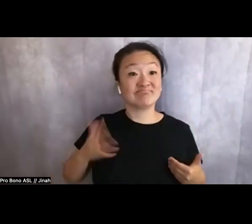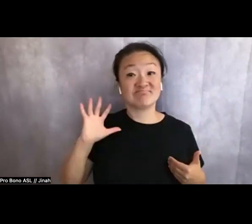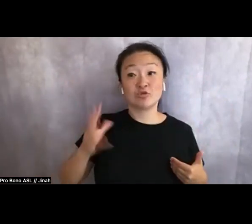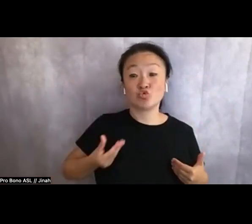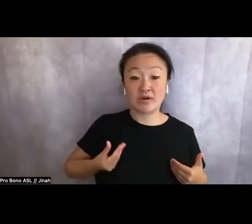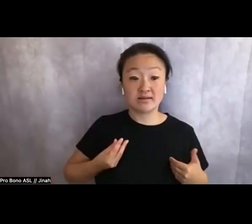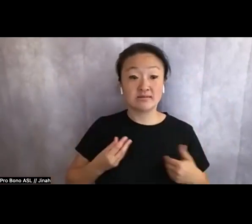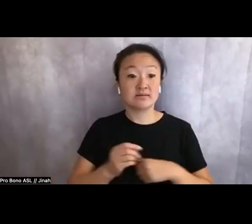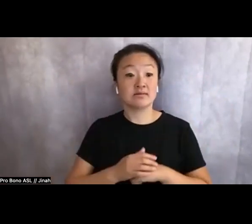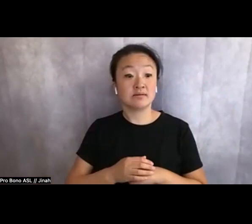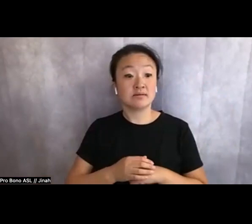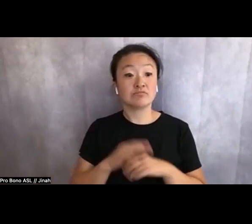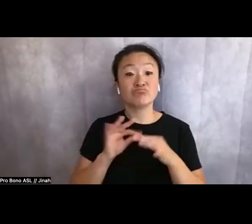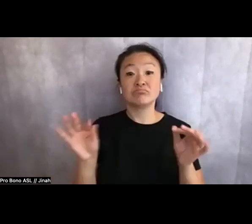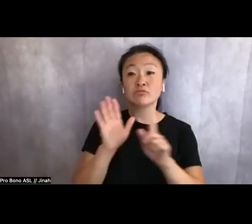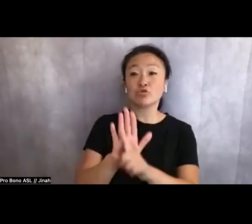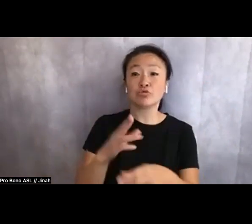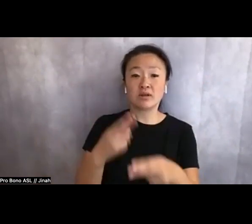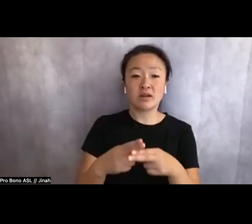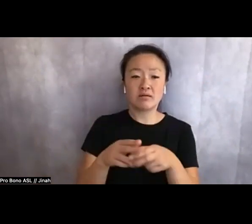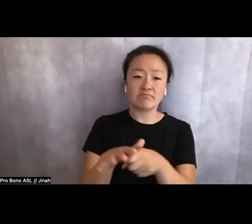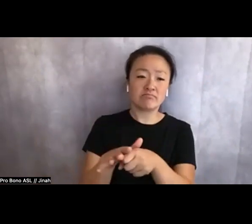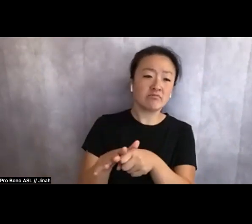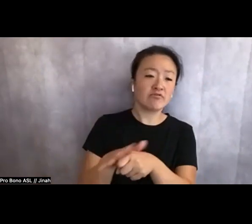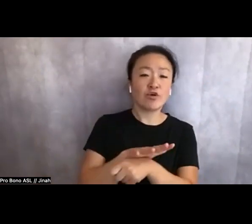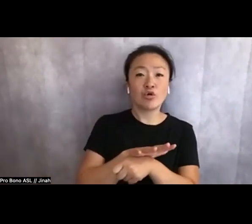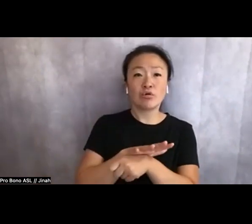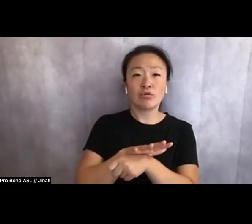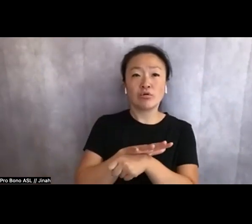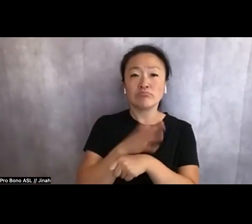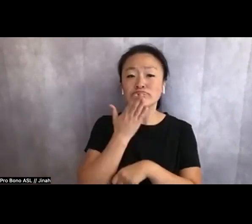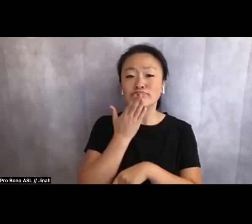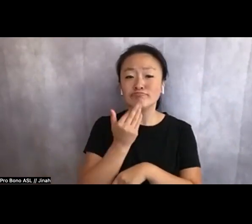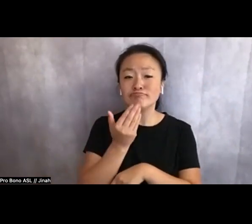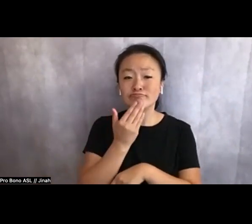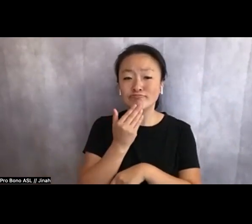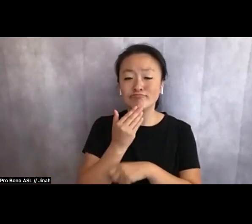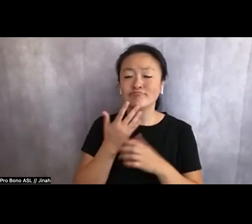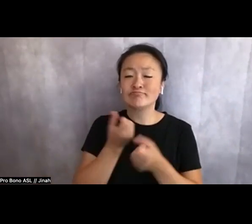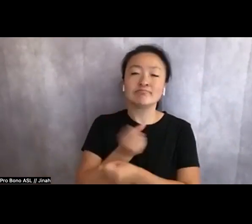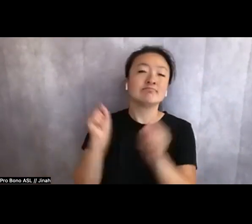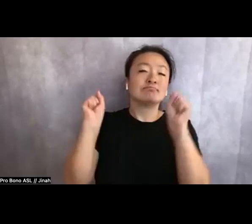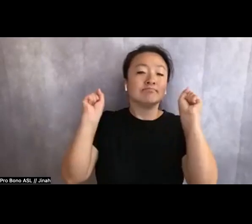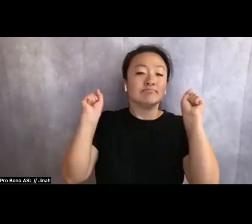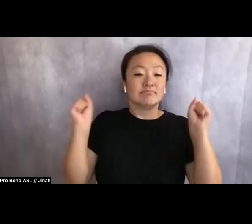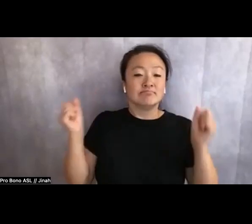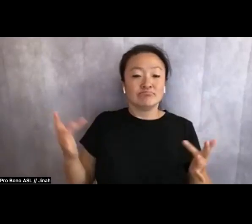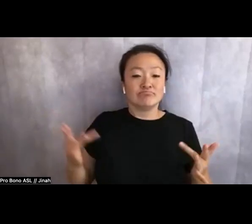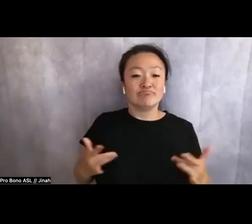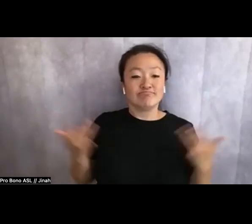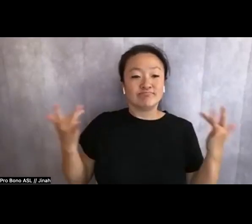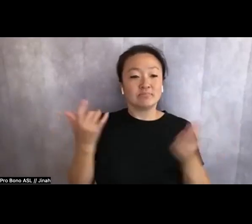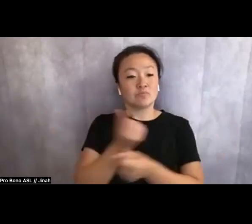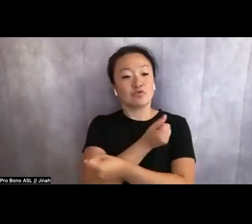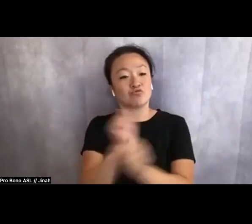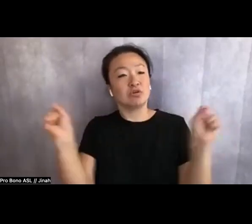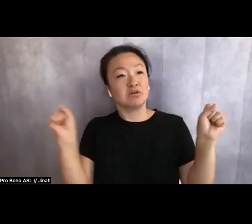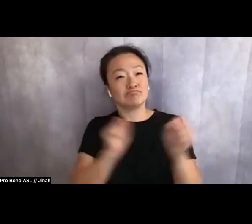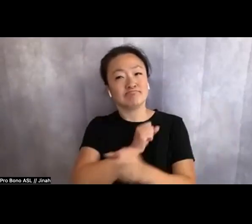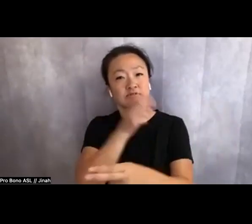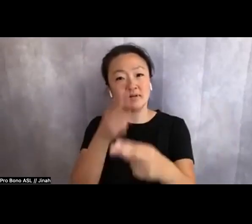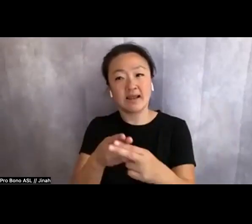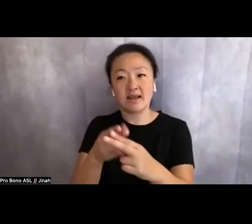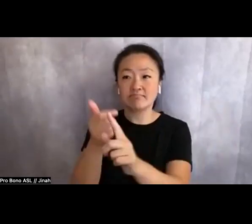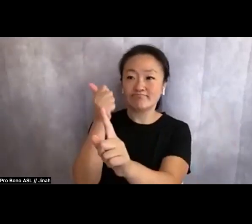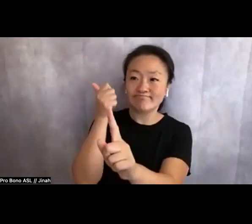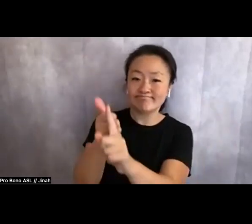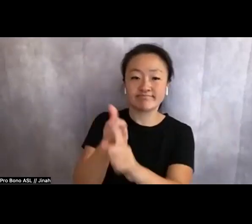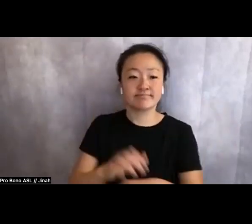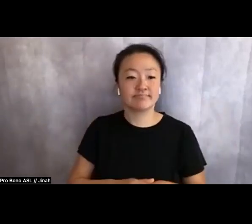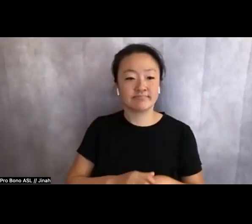her name like full sugar bite in jubilation. The freedom to name herself to thousands gets